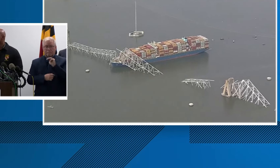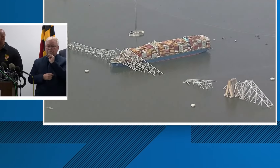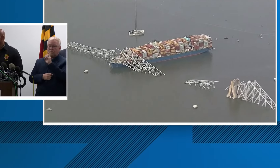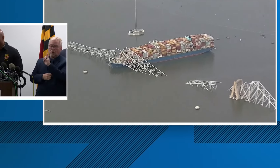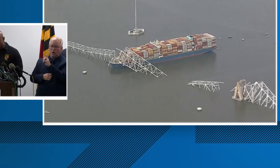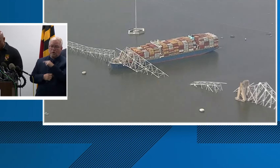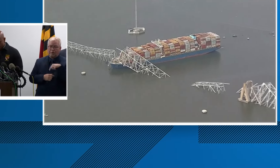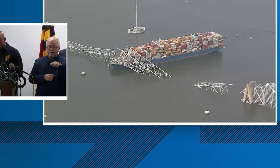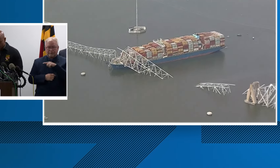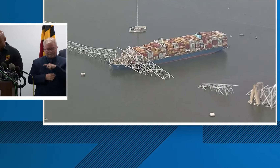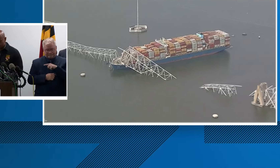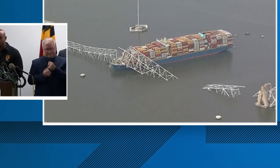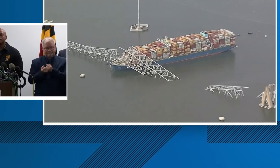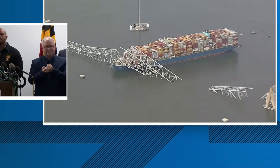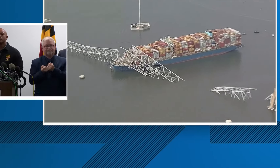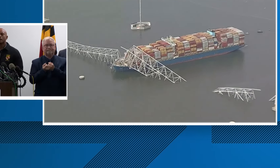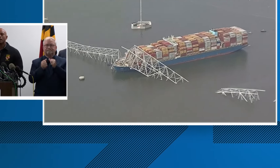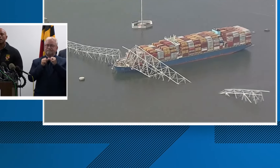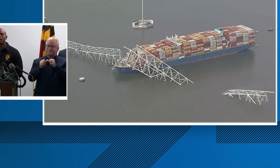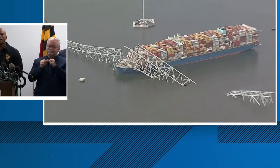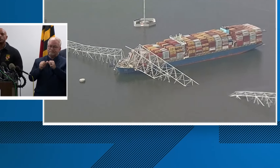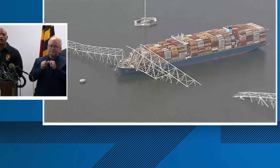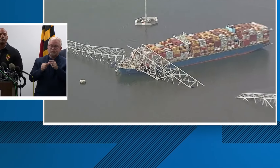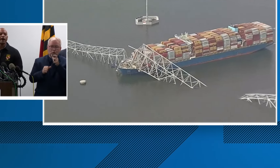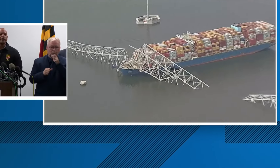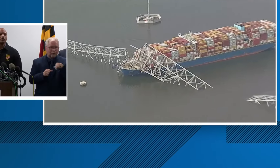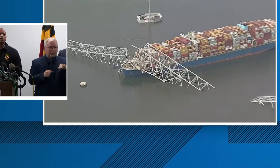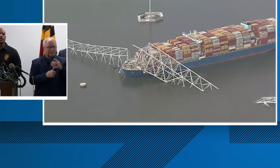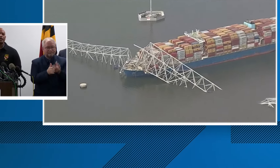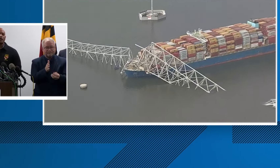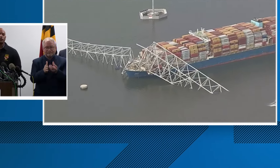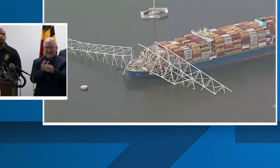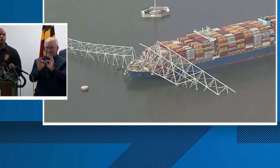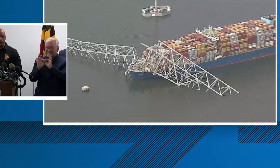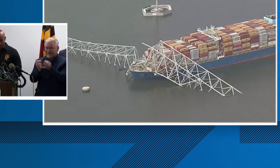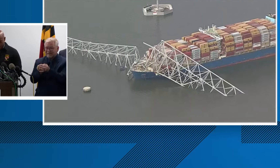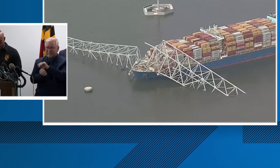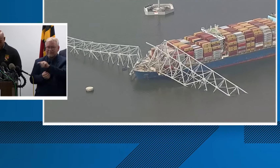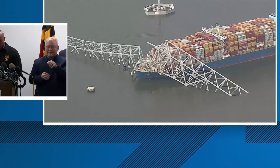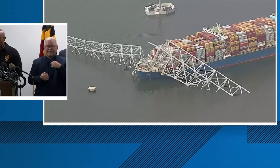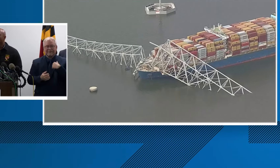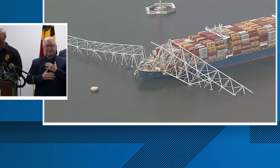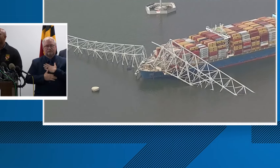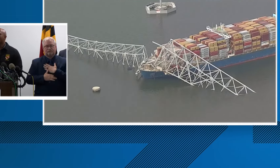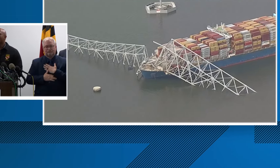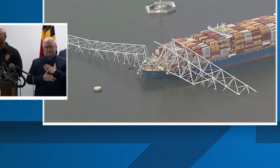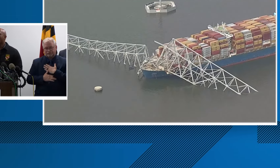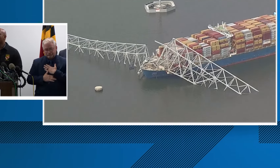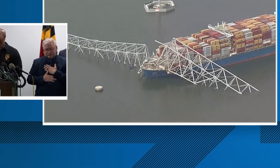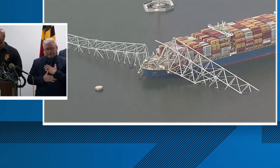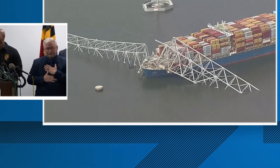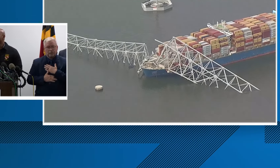and for their families and to everybody who is sending out those prayers. I wanna say